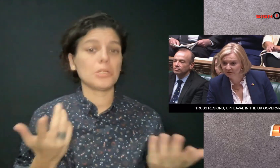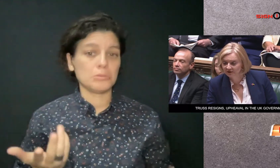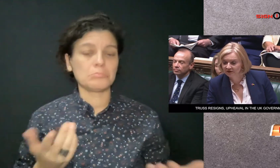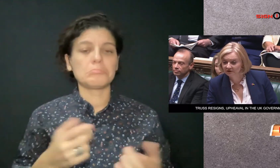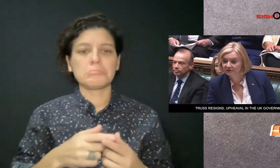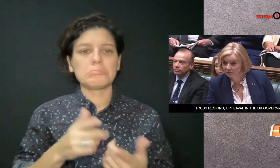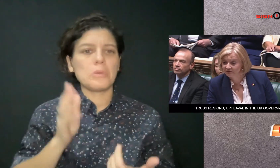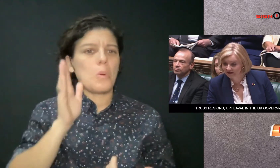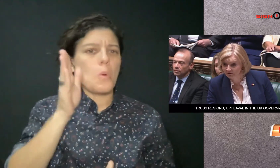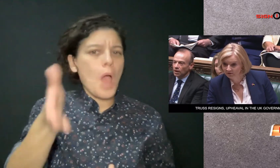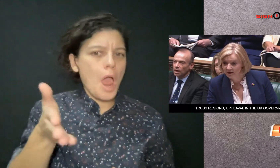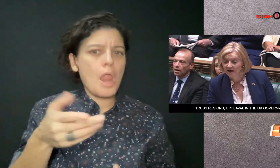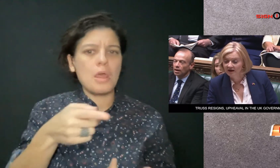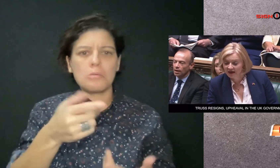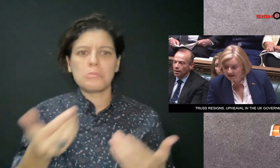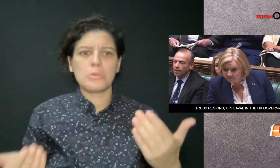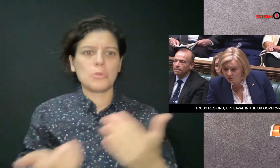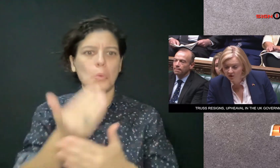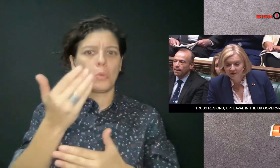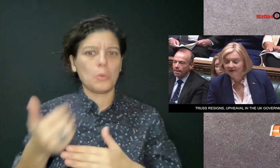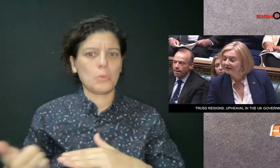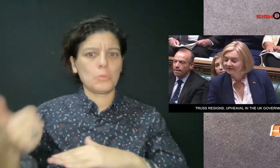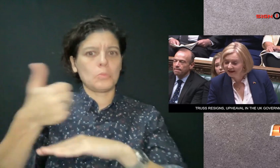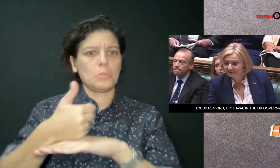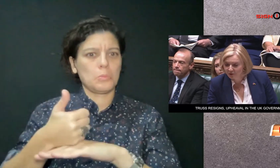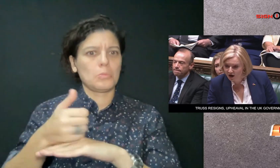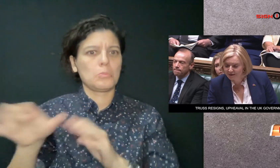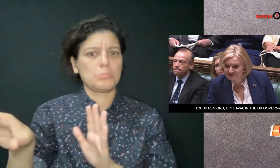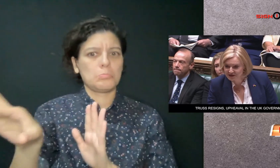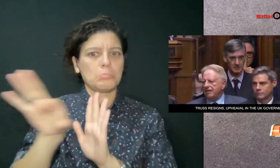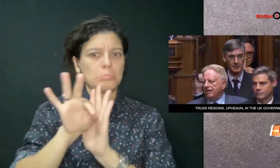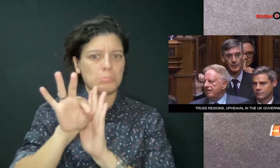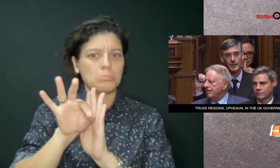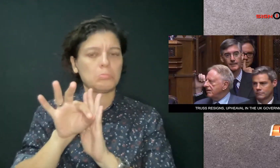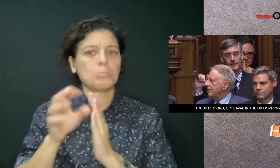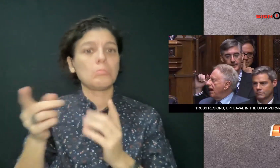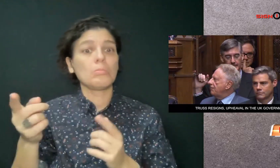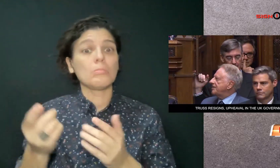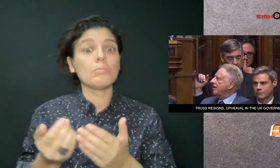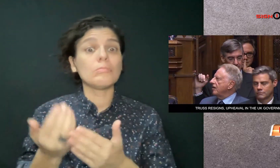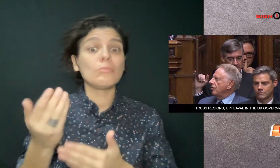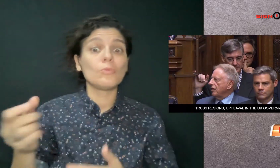new party leader and therefore the next prime minister by next Friday